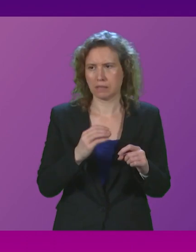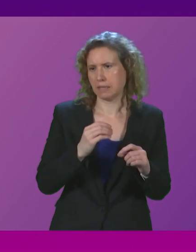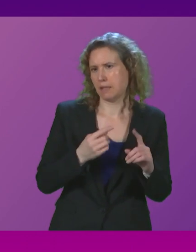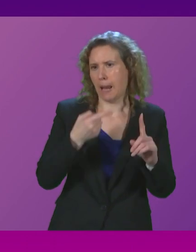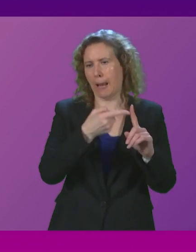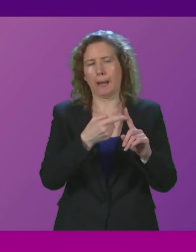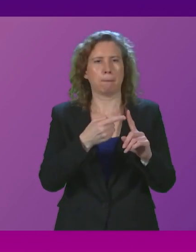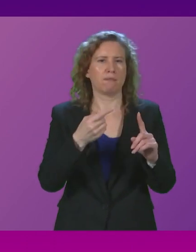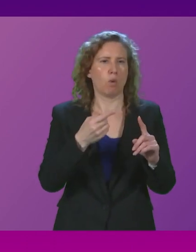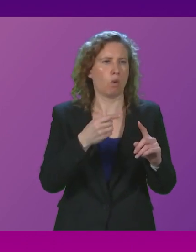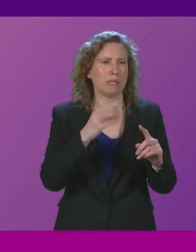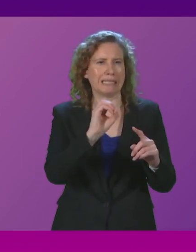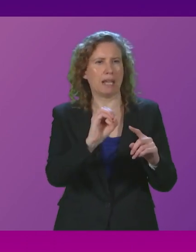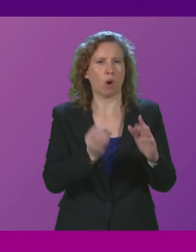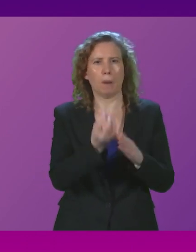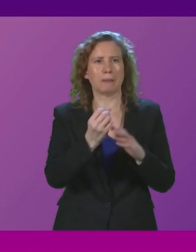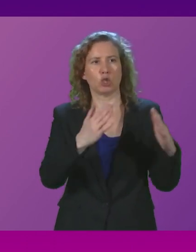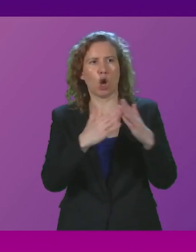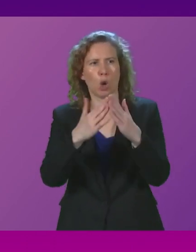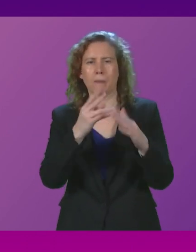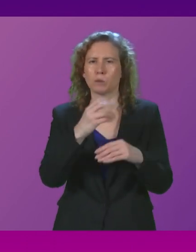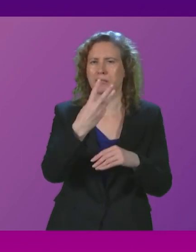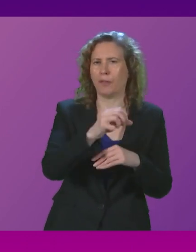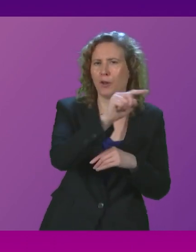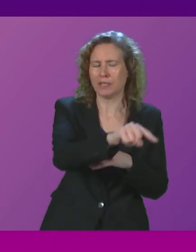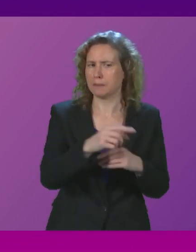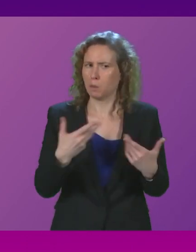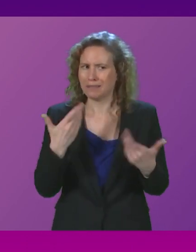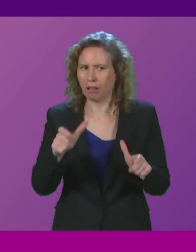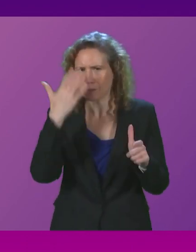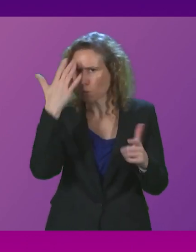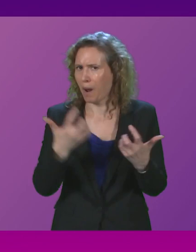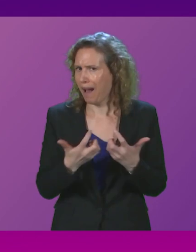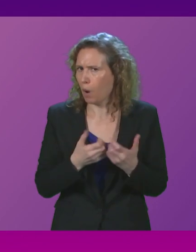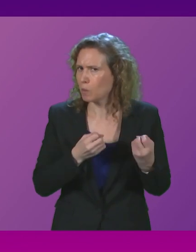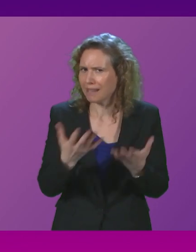by 2030, there is still no detailed plan on how that will be delivered, nor are the existing